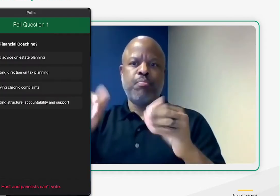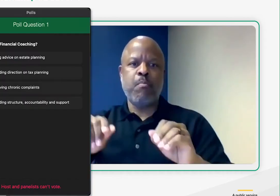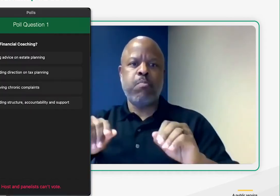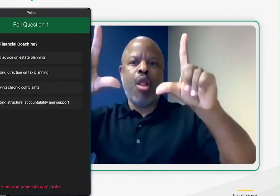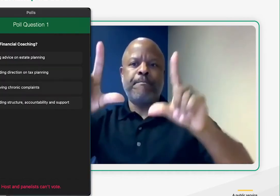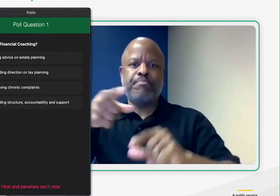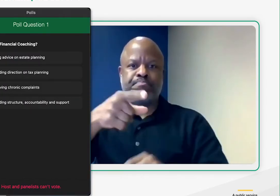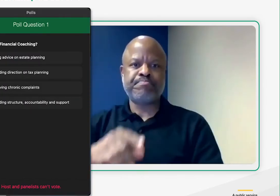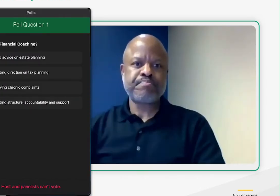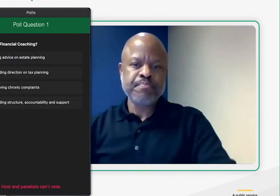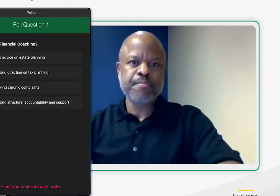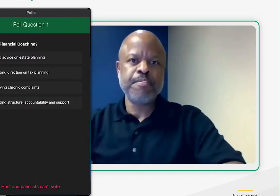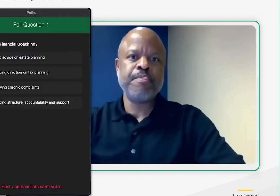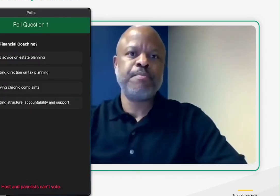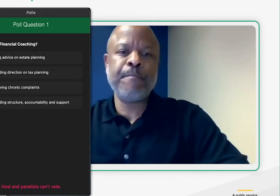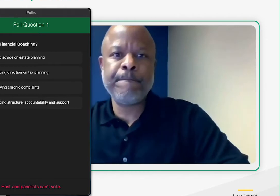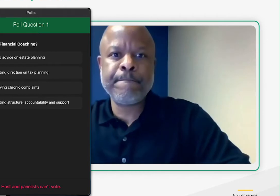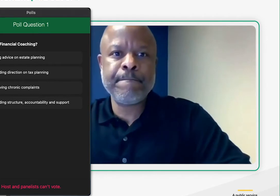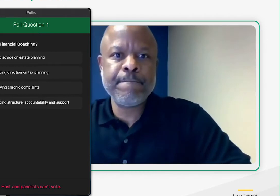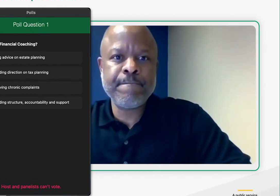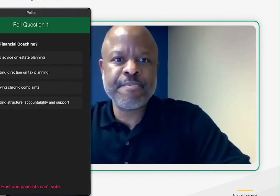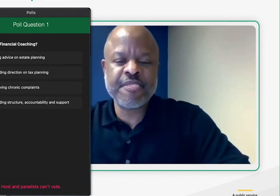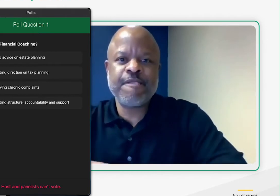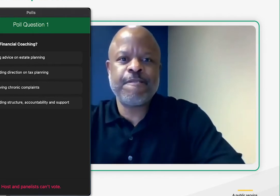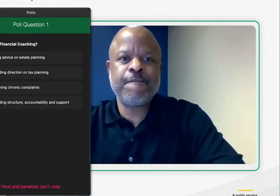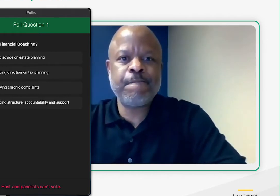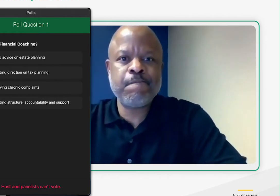So, please, pop that poll on the screen.